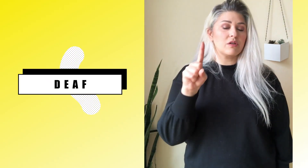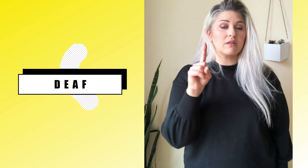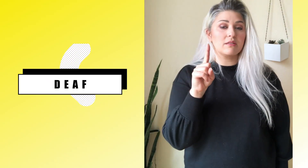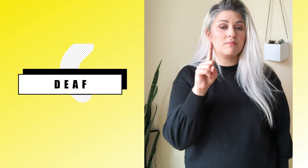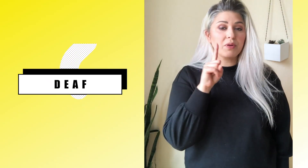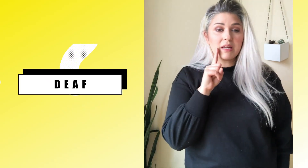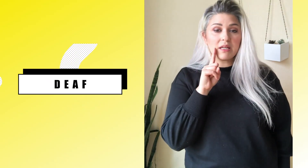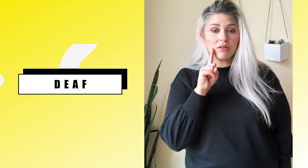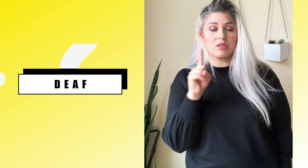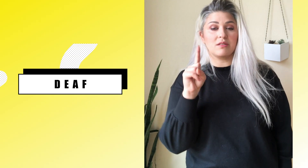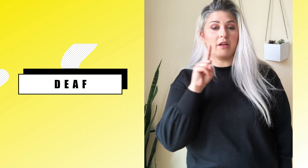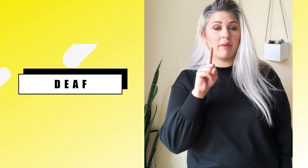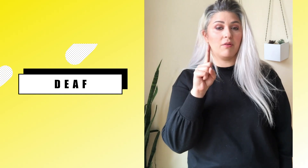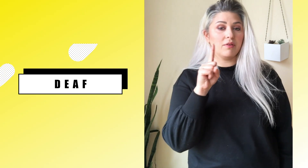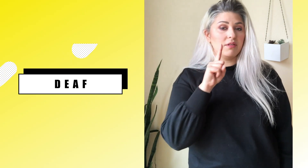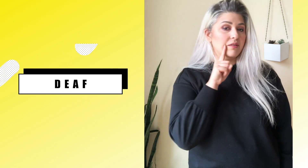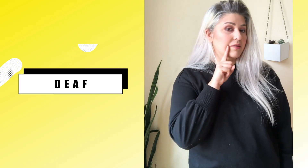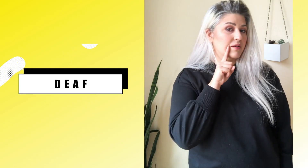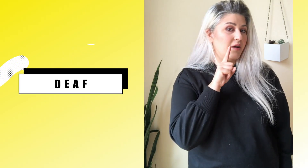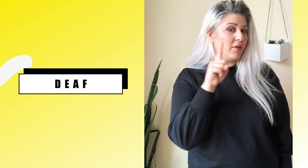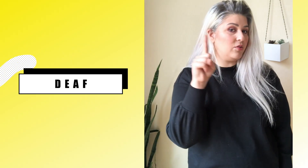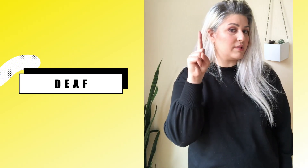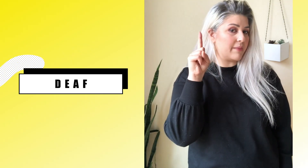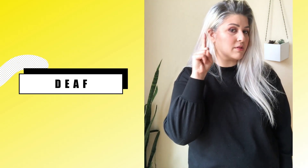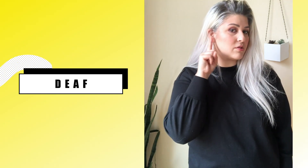So you're going to bring it here to the side of your mouth and then you tap it,